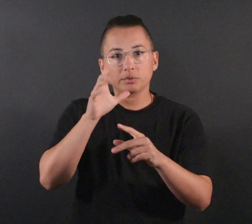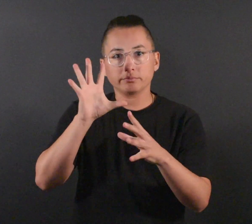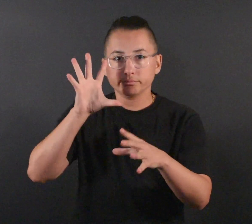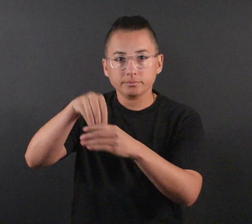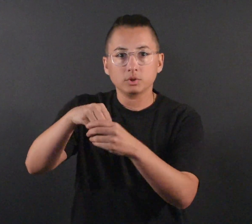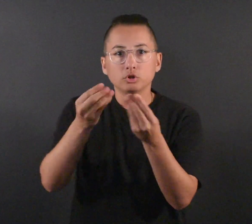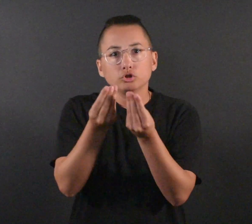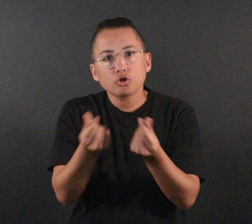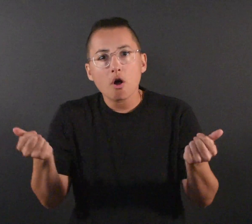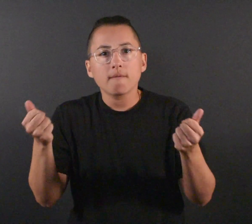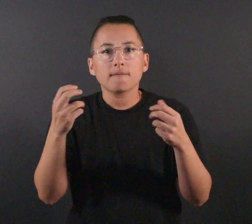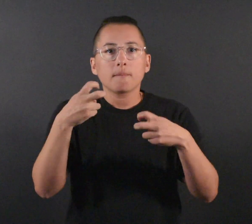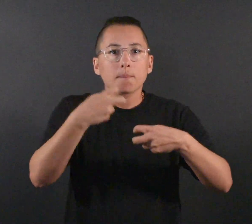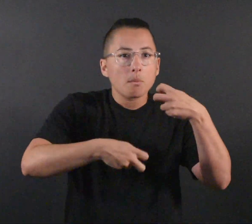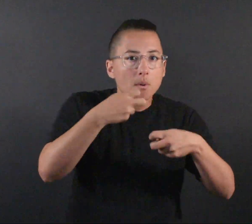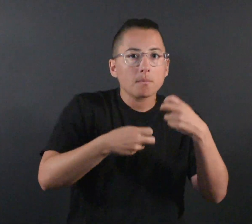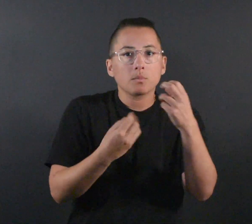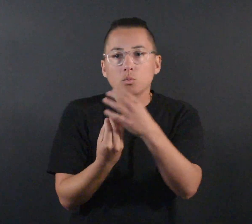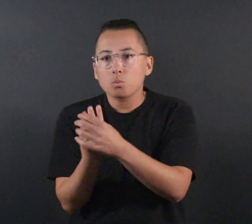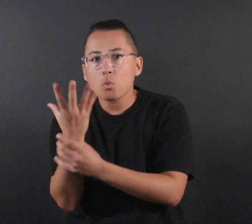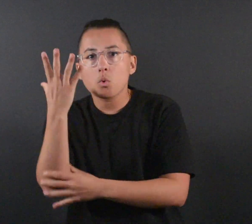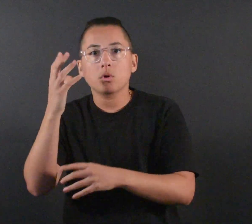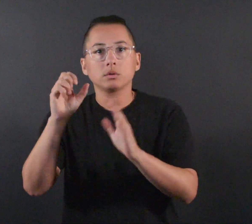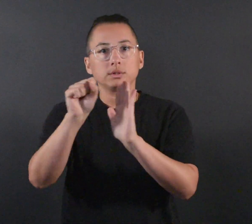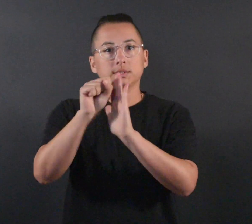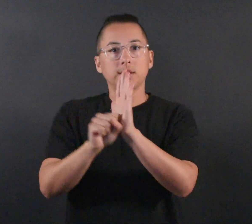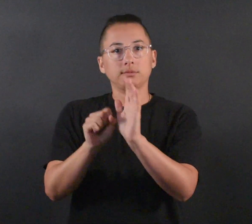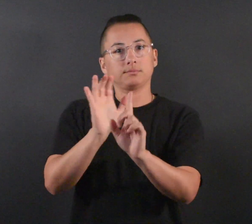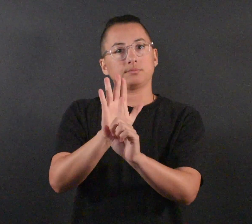are solving problems and growing our state’s innovation ecosystem.